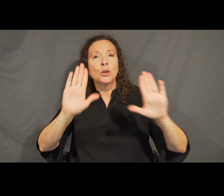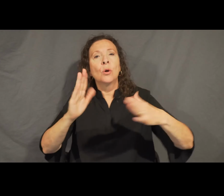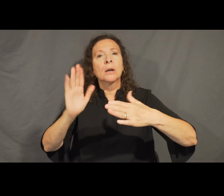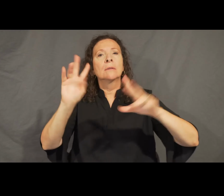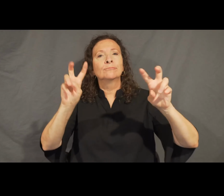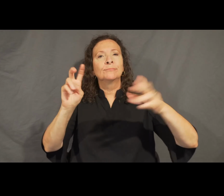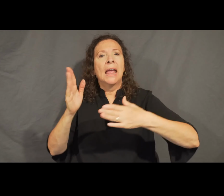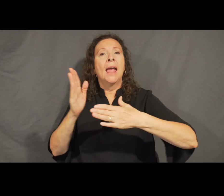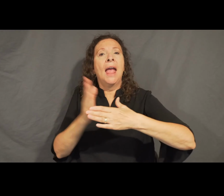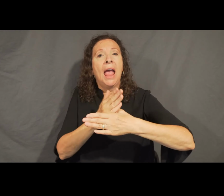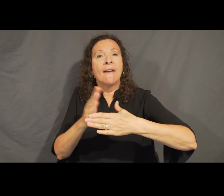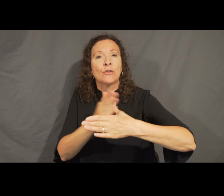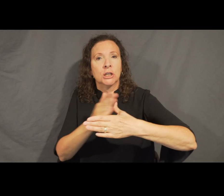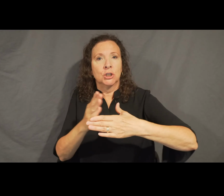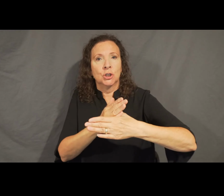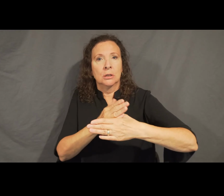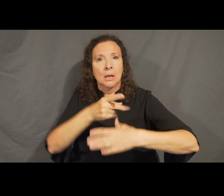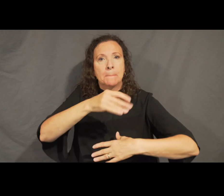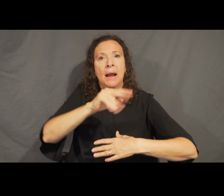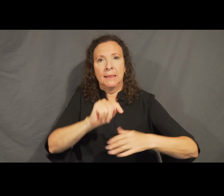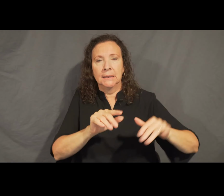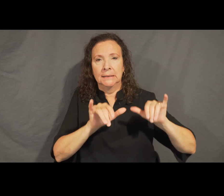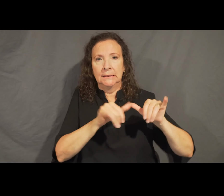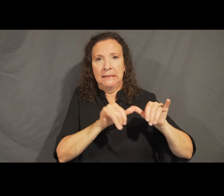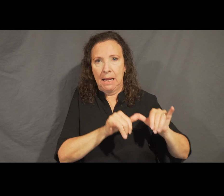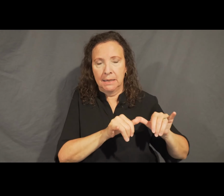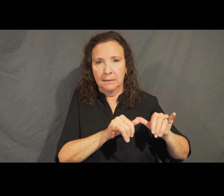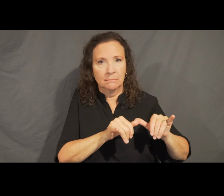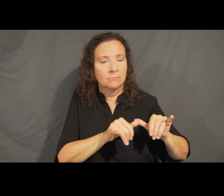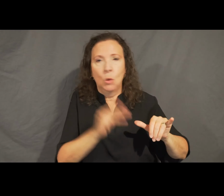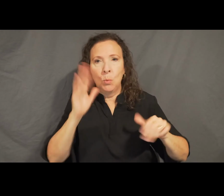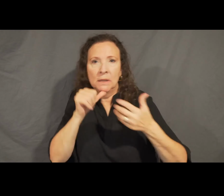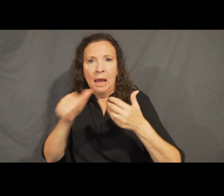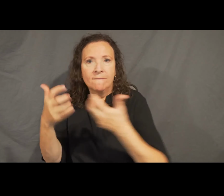It was a revelation from a design standpoint.